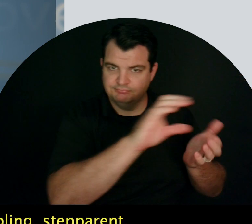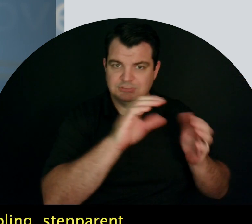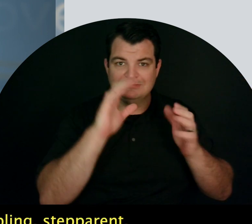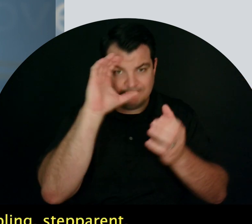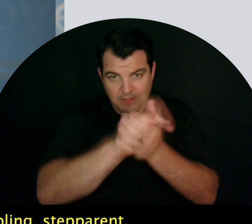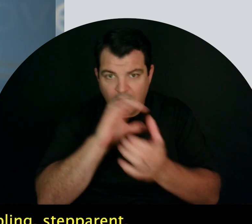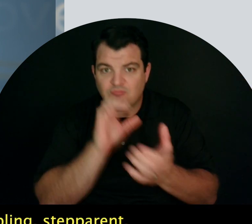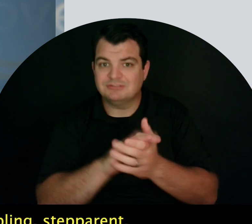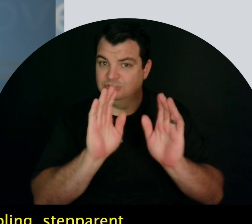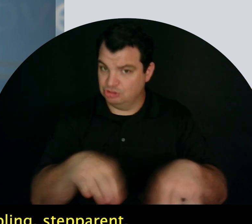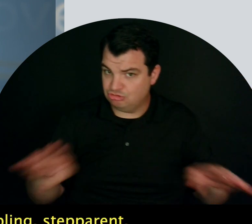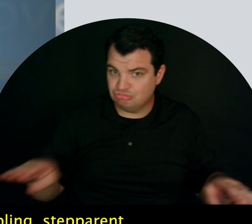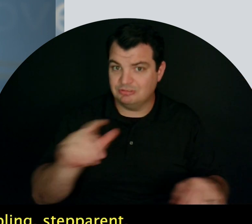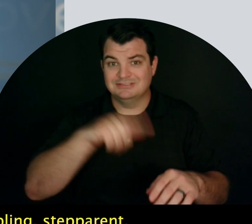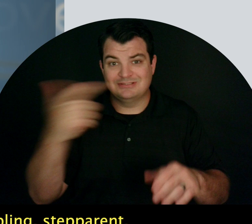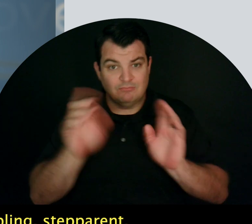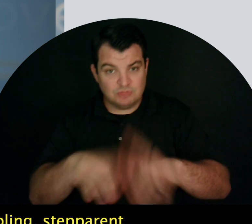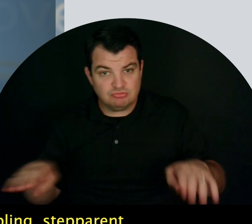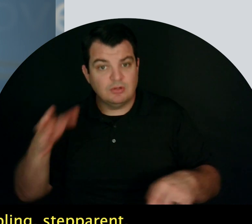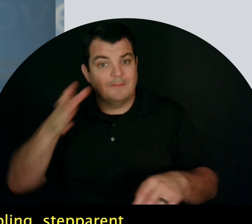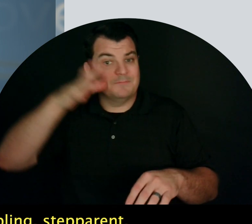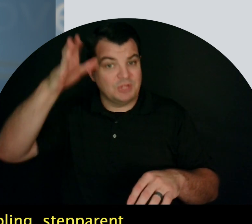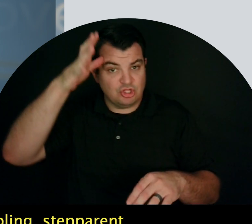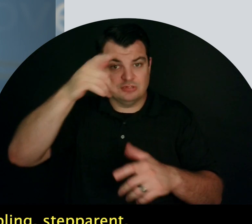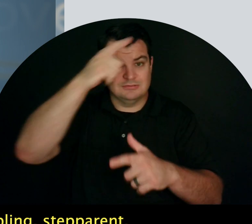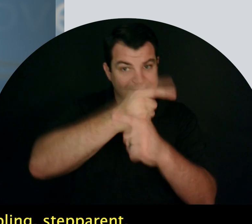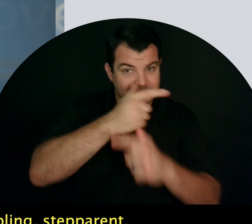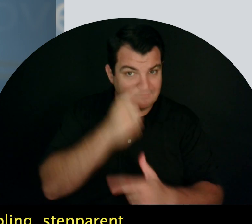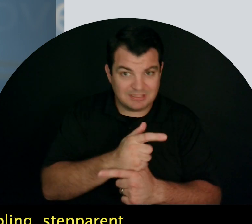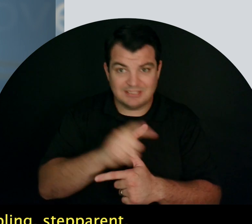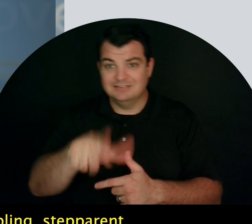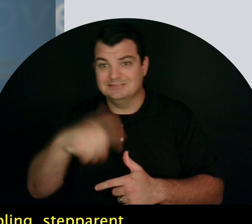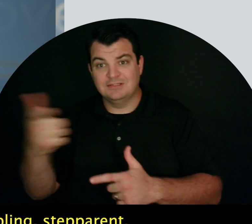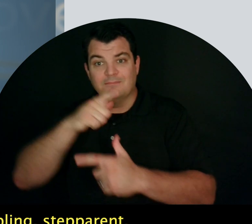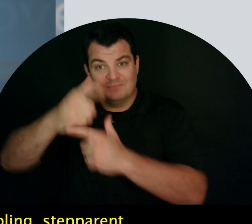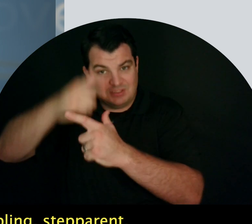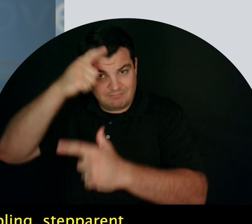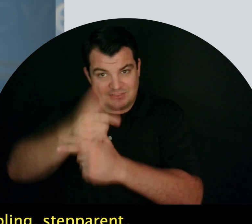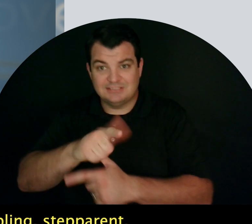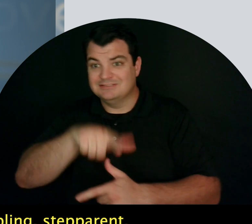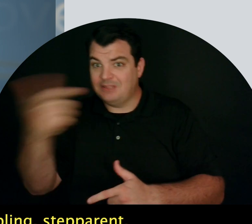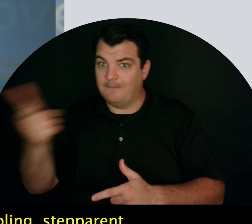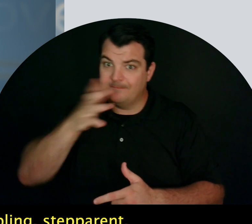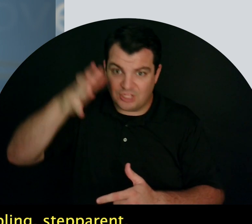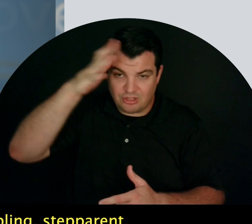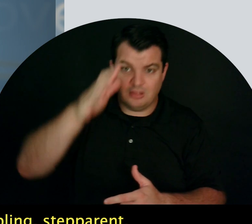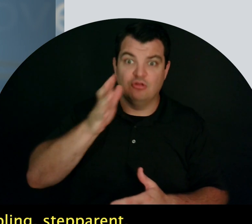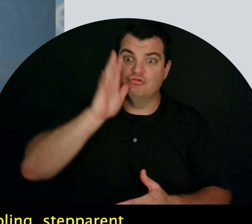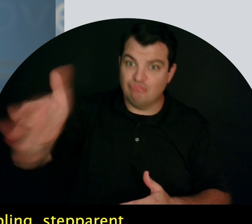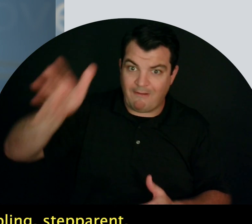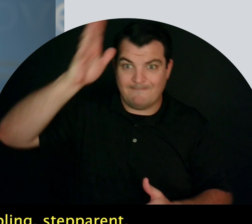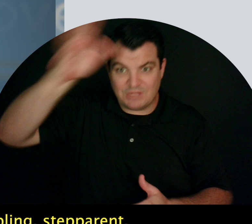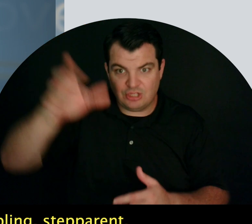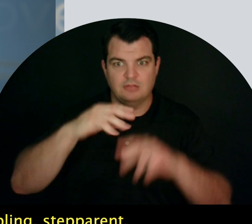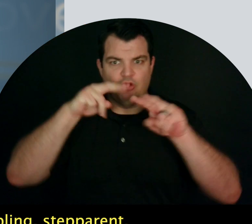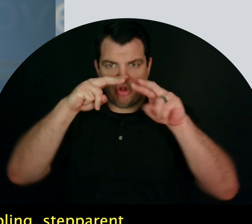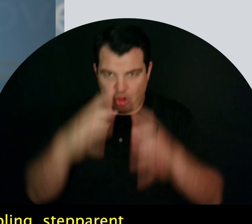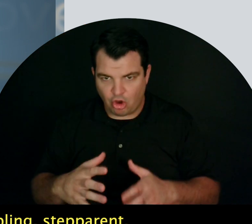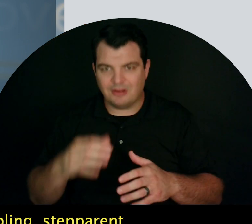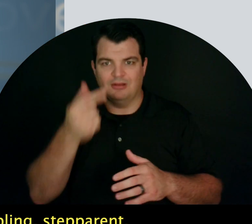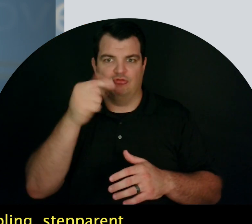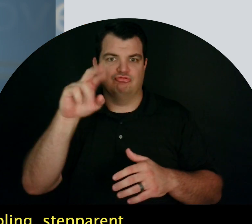stepchild, parent, sibling, stepsibling, stepparent, grandparent, guardian, grandchild.